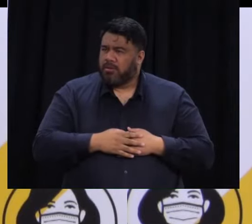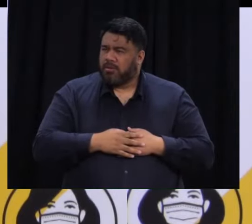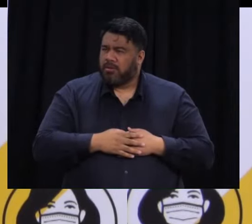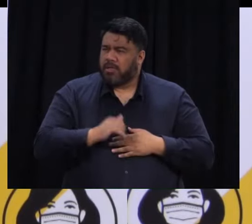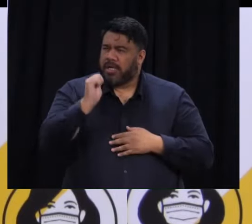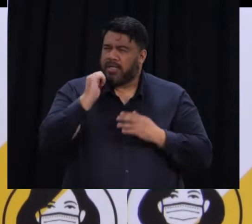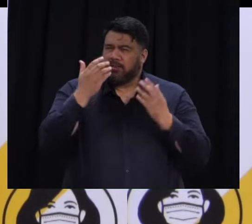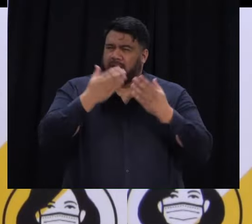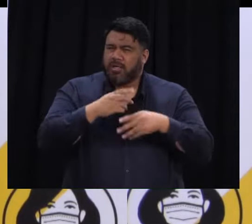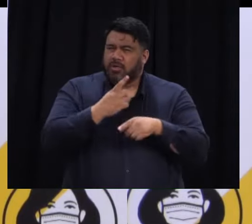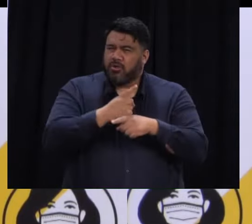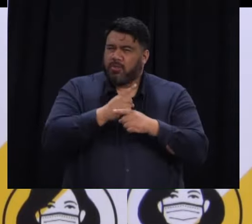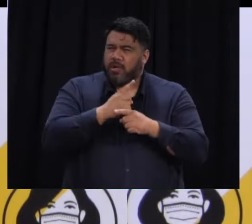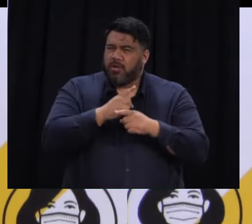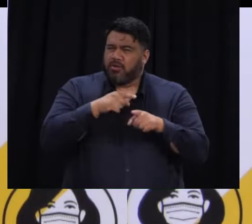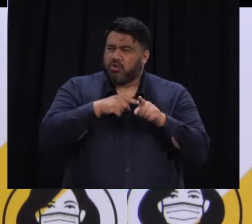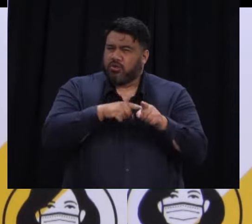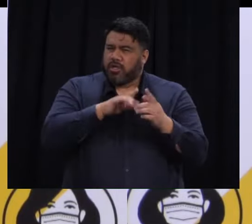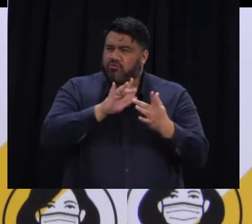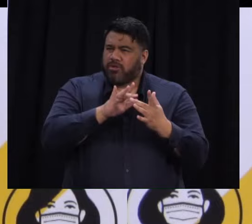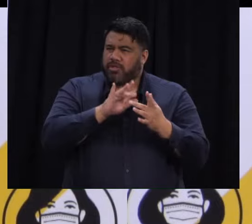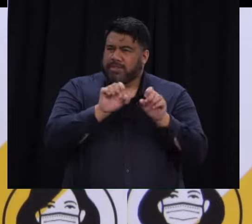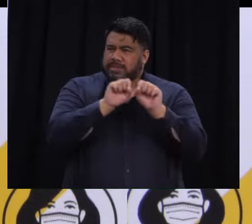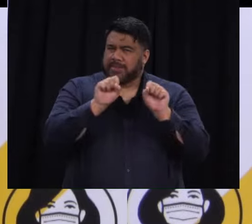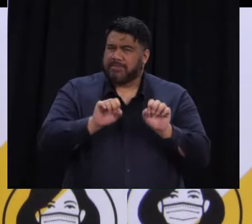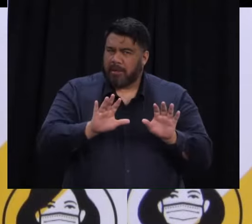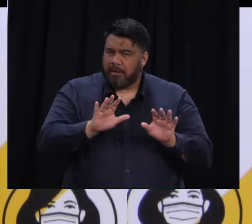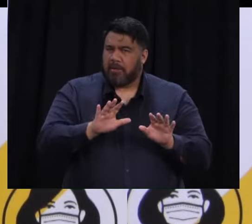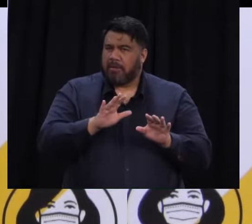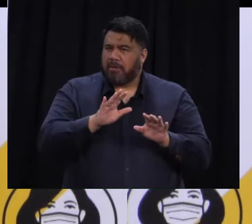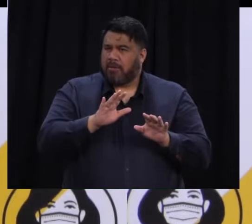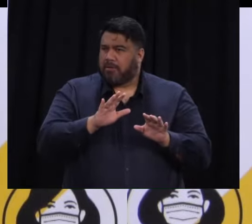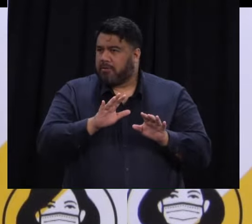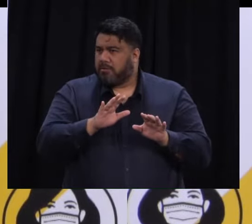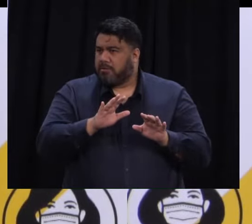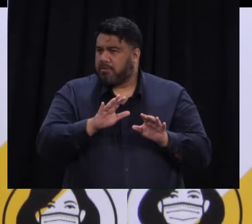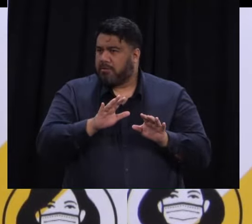well.